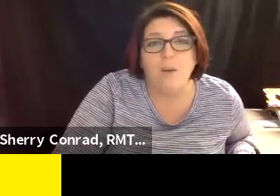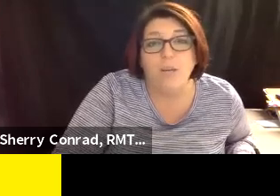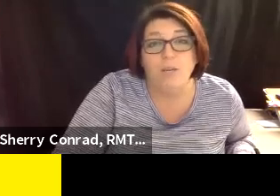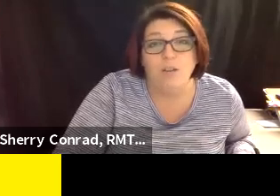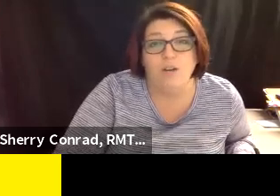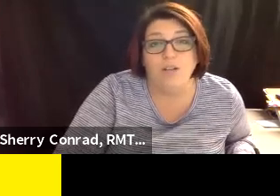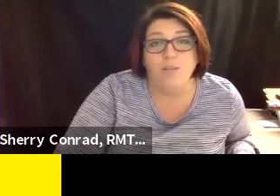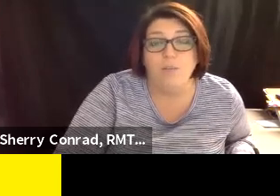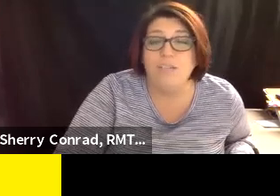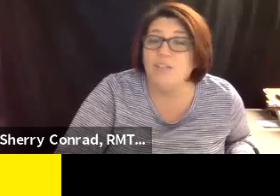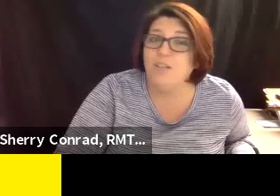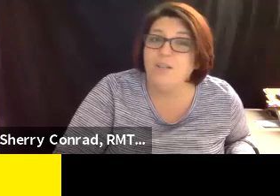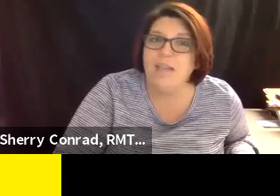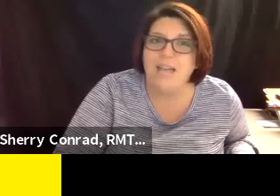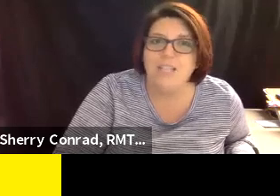about what learned, but make sure to use